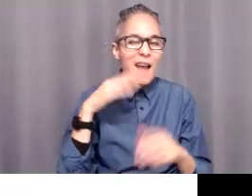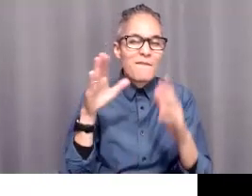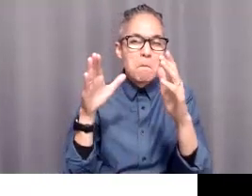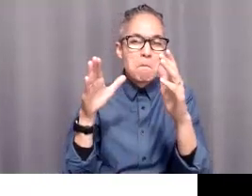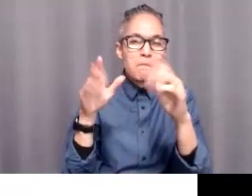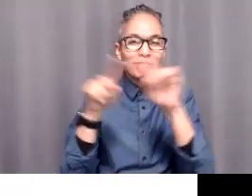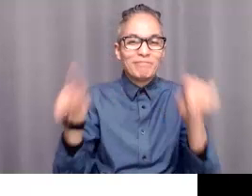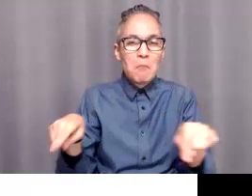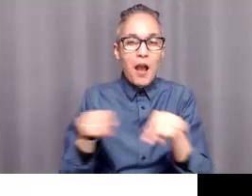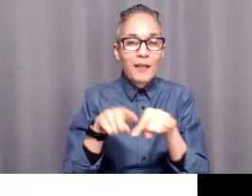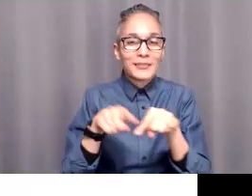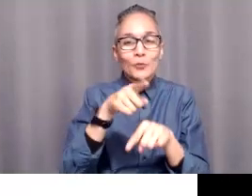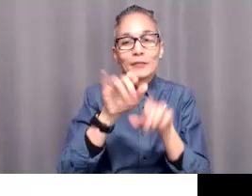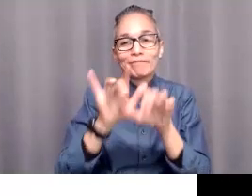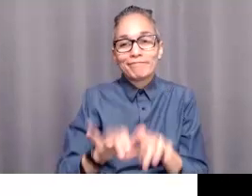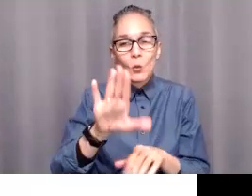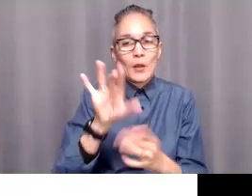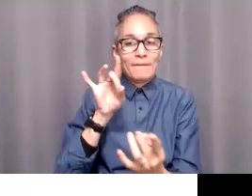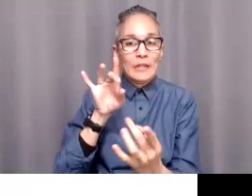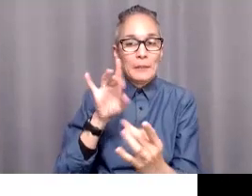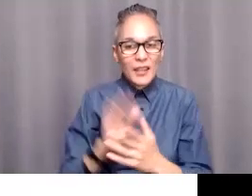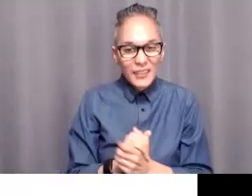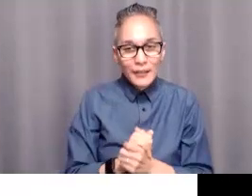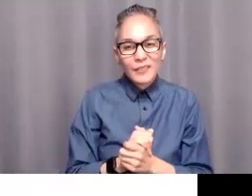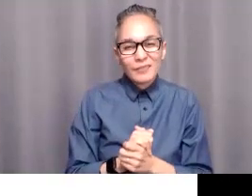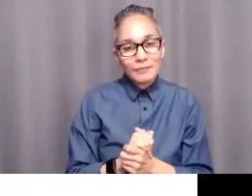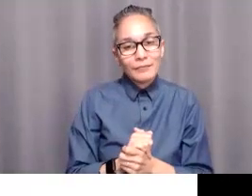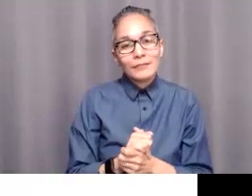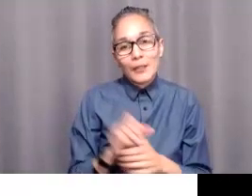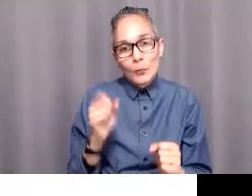you know, you can write feedback and those are visible. Yeah.